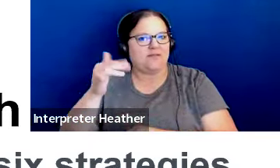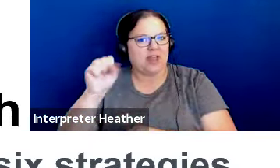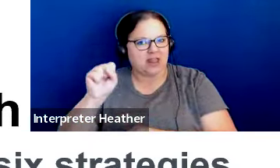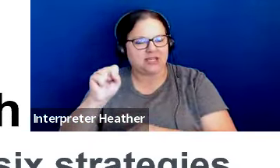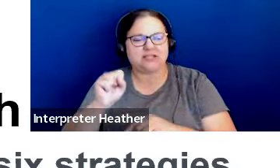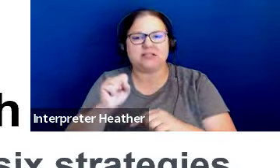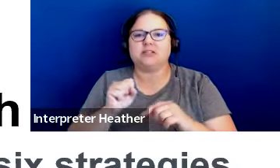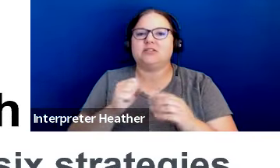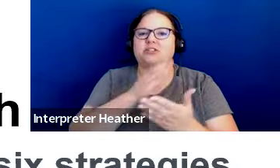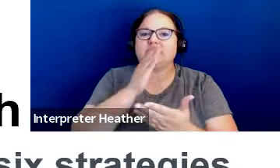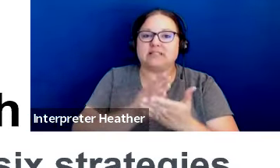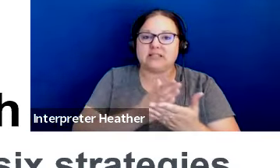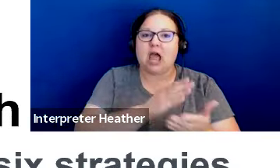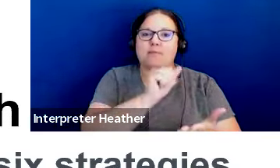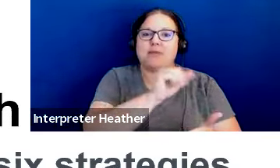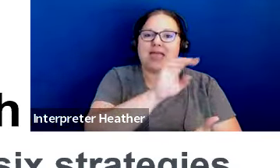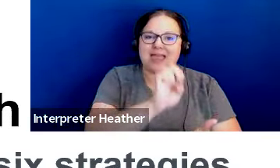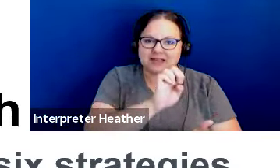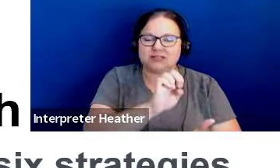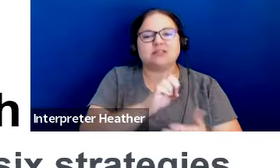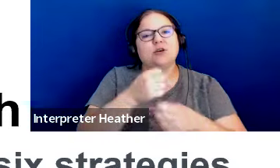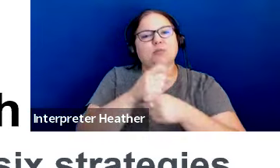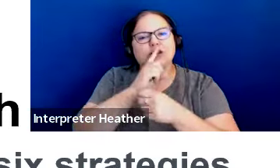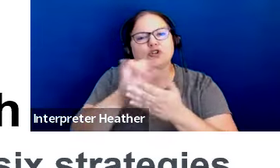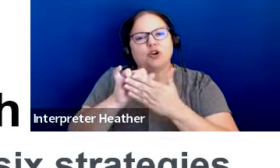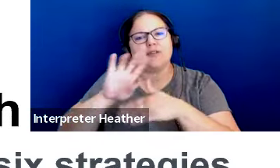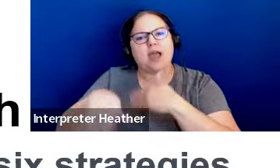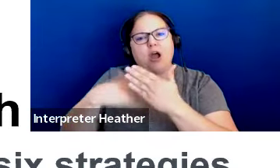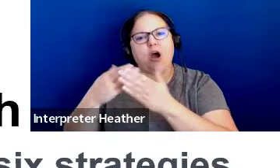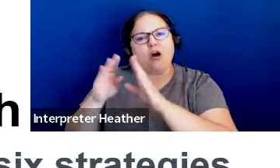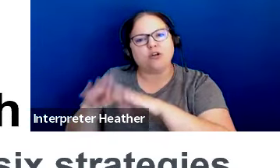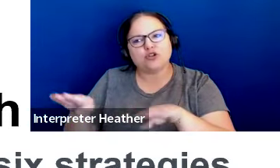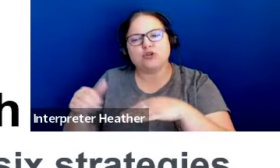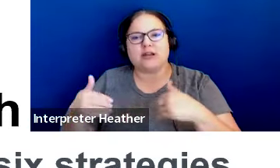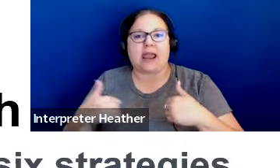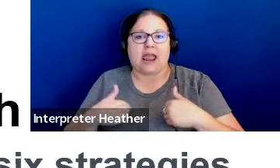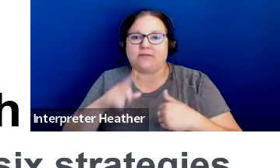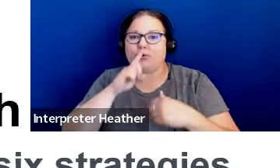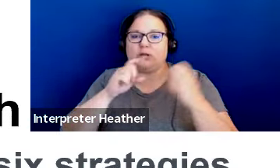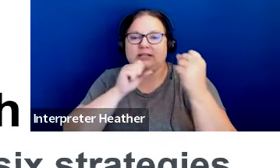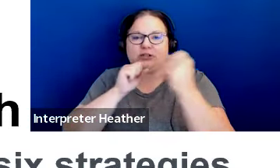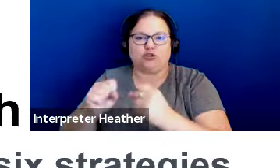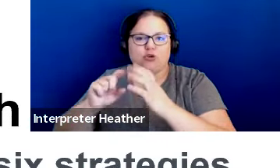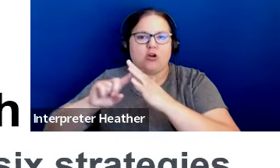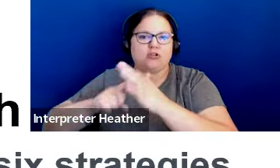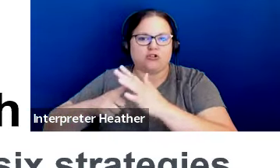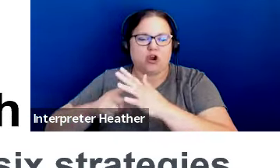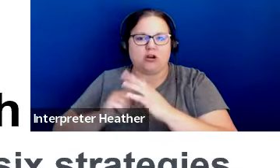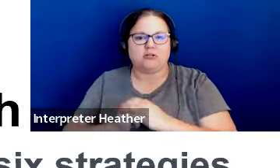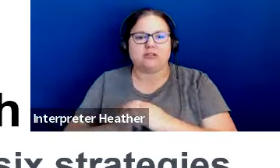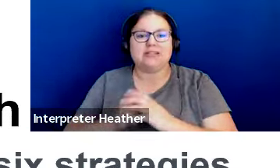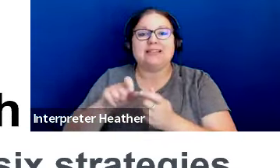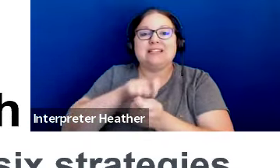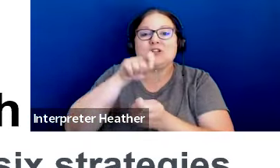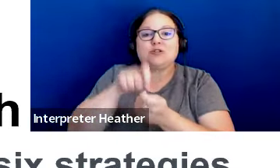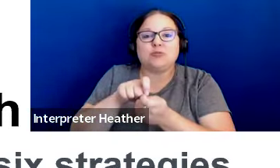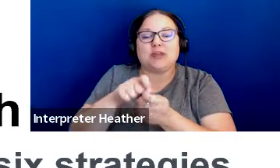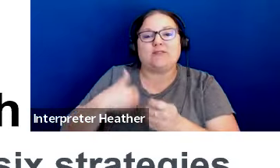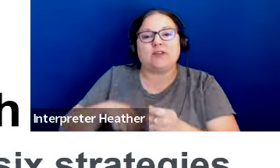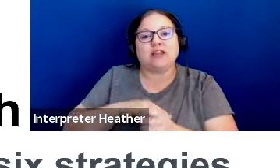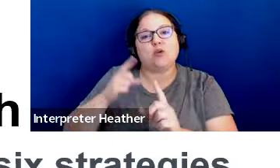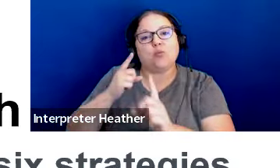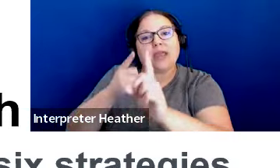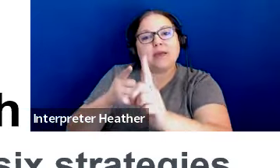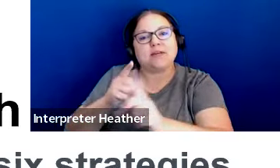ACEs to ensure that all children got a really strong start. Specifically, we aimed to establish